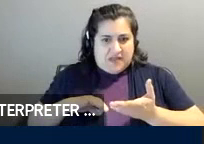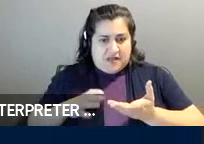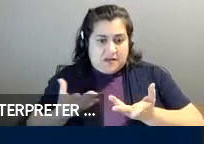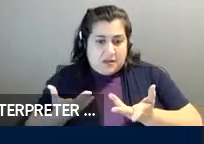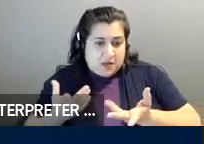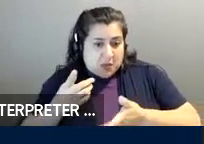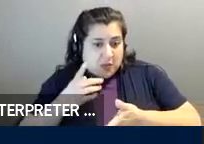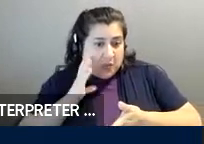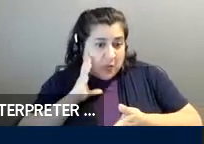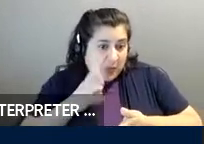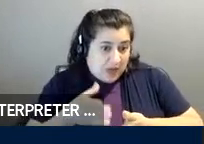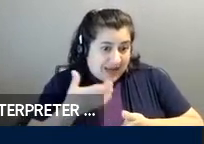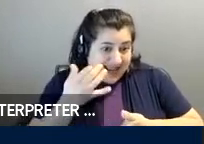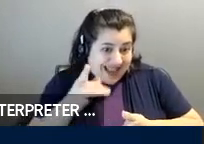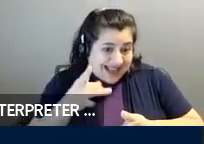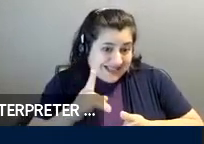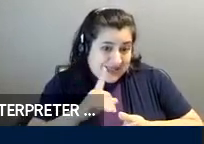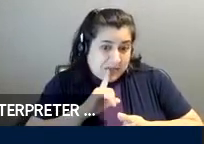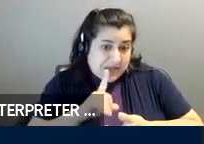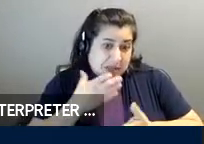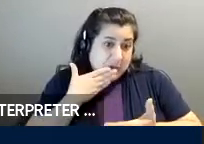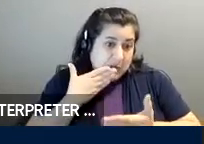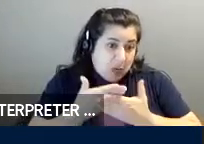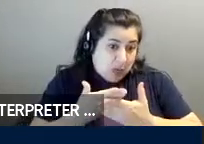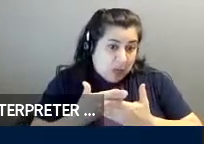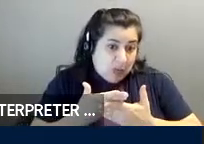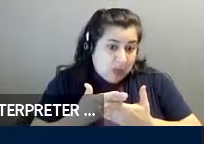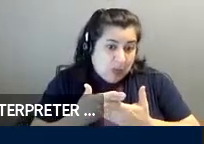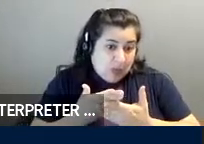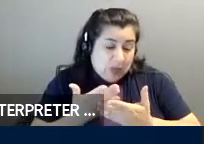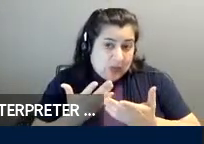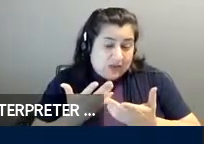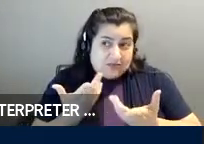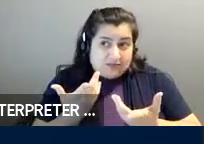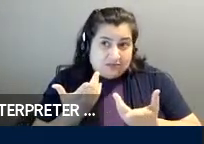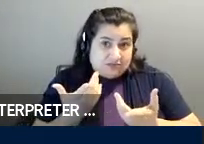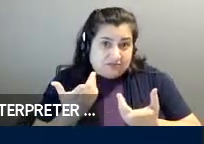I think it depends on which variables we're talking about.